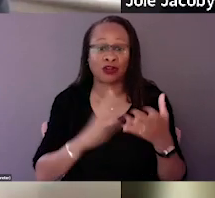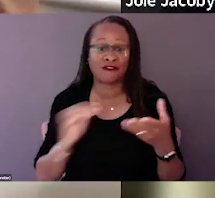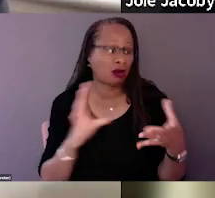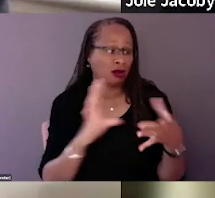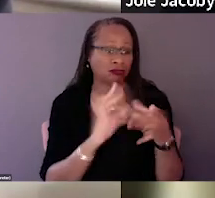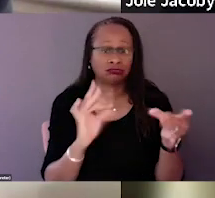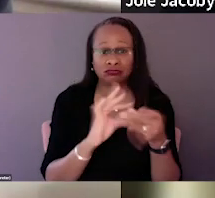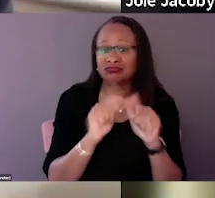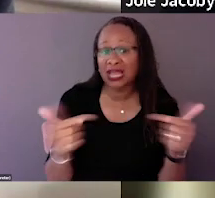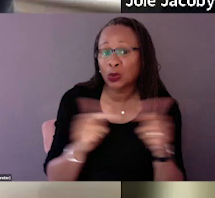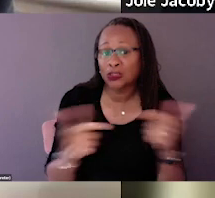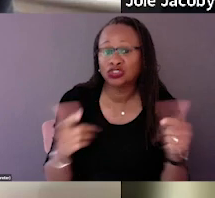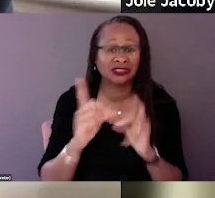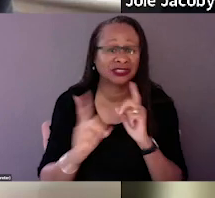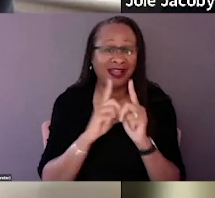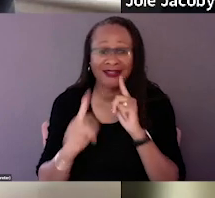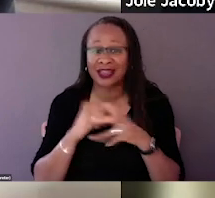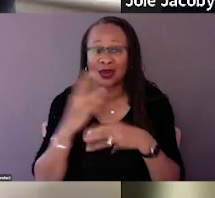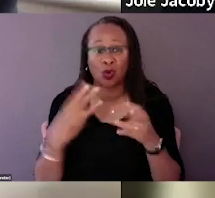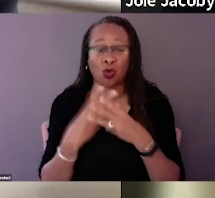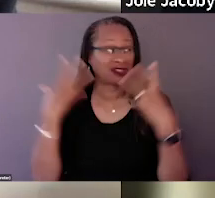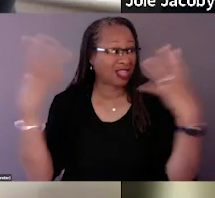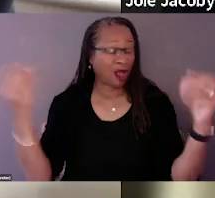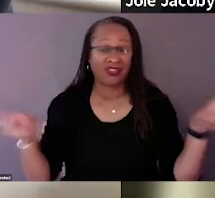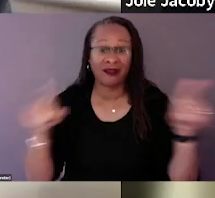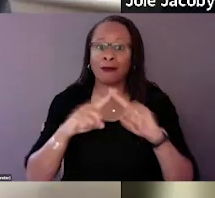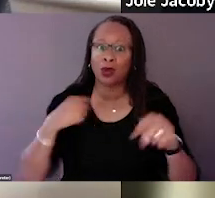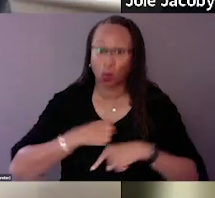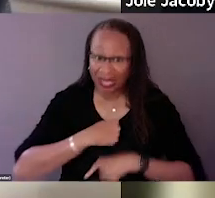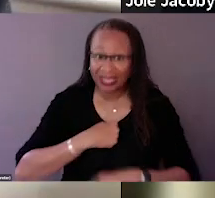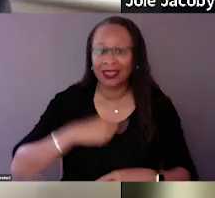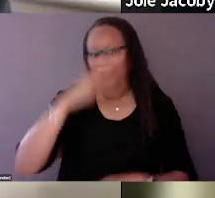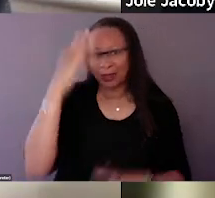But I think I have a different feeling about it than when I came on, I think in the beginning,